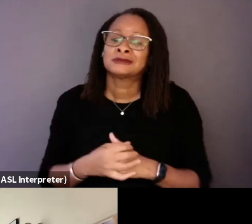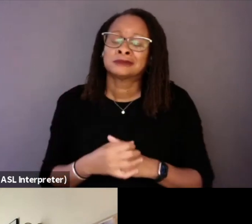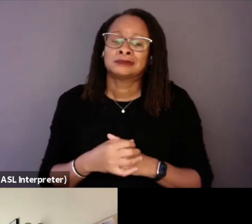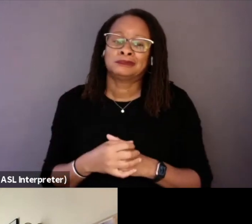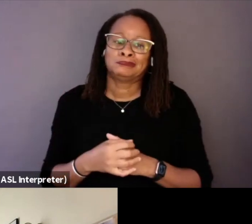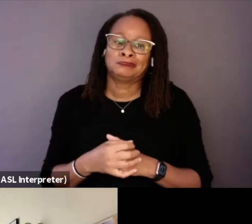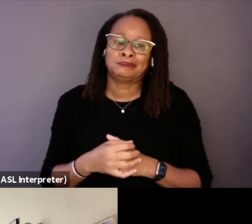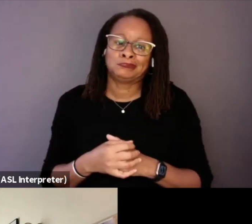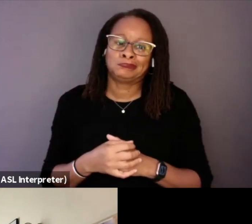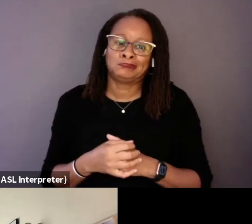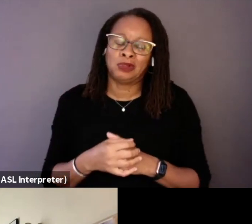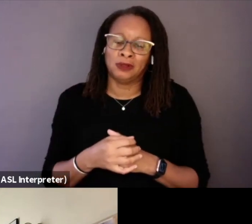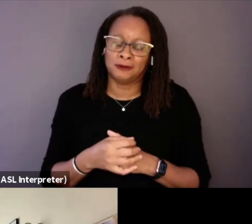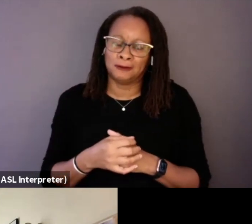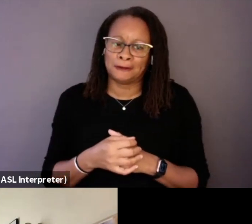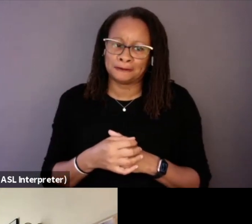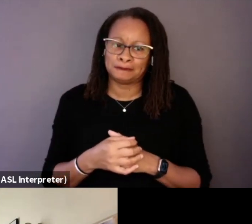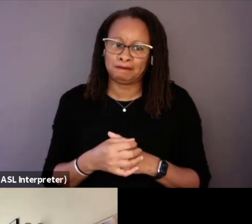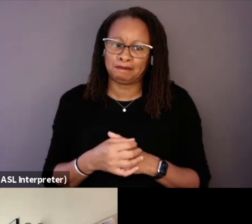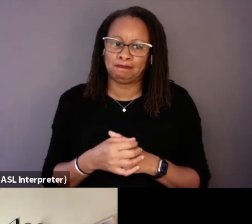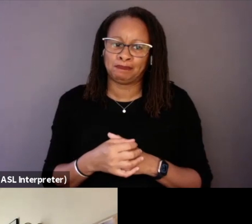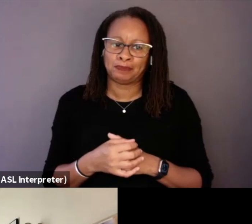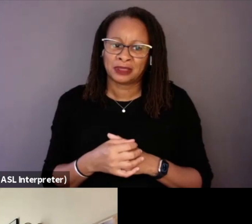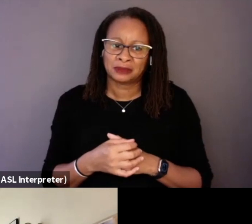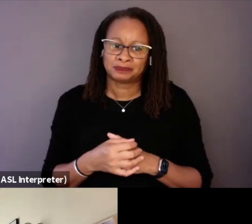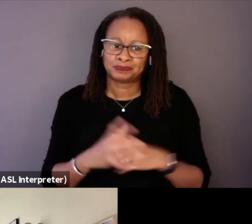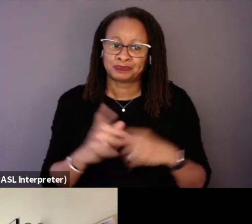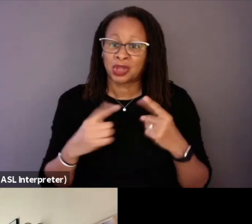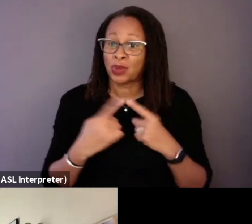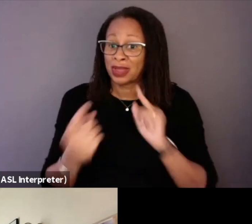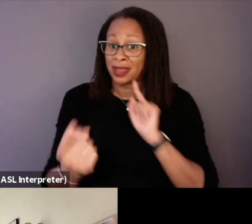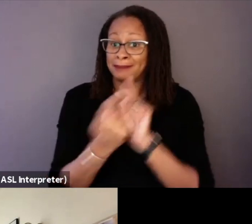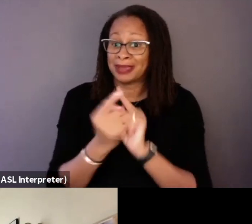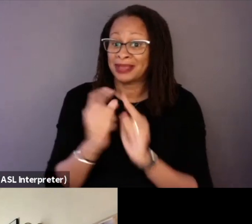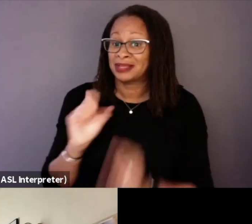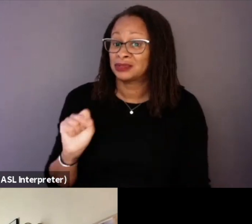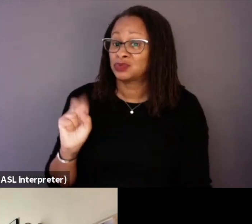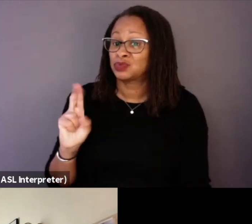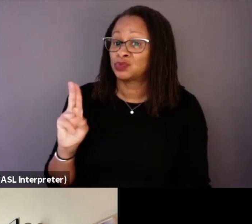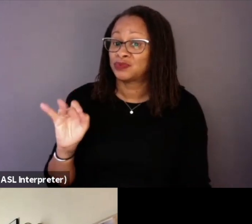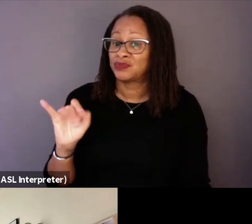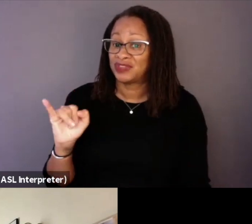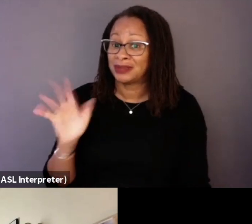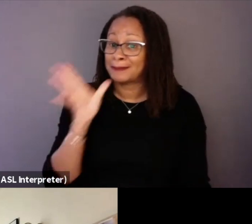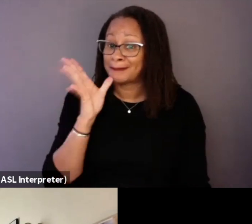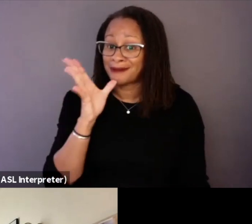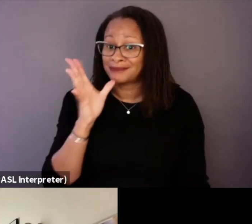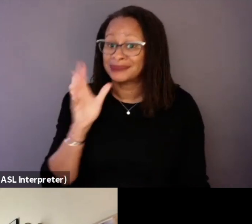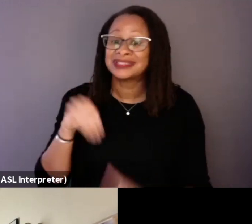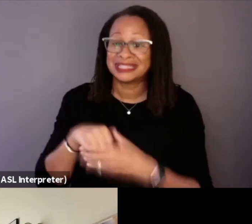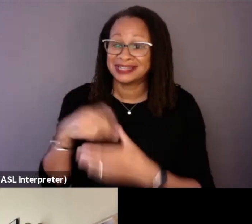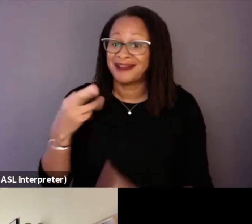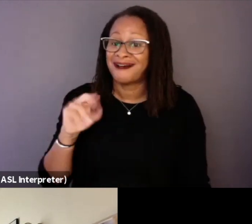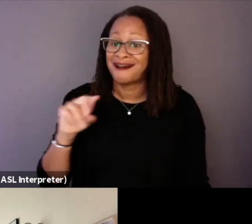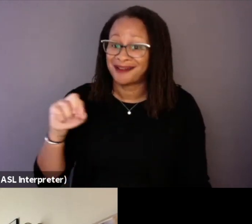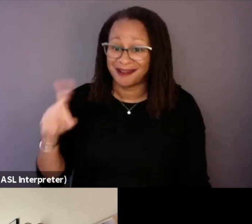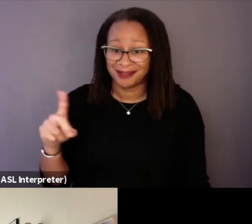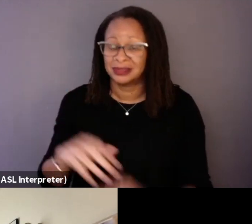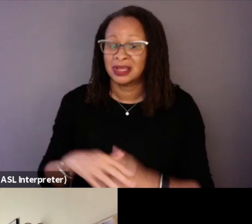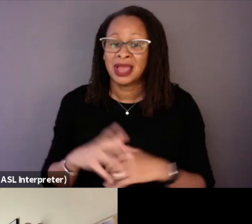When I met the Sufi Imams in Harar, and I started to spend more time, and with the farmers,